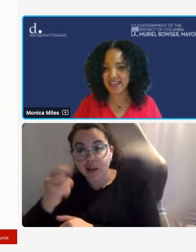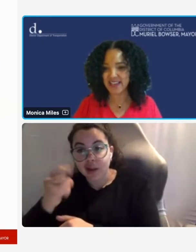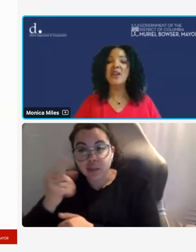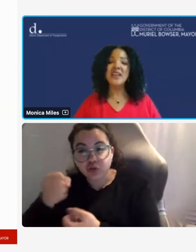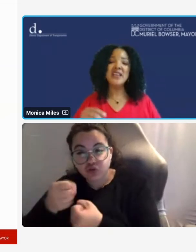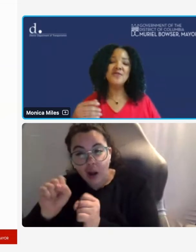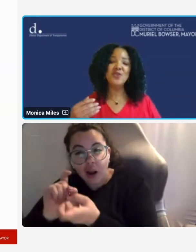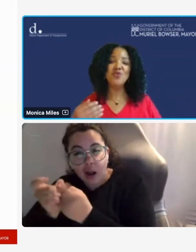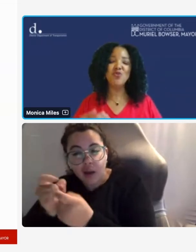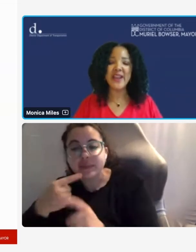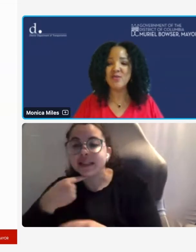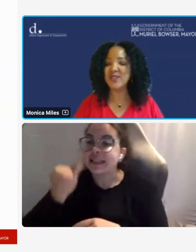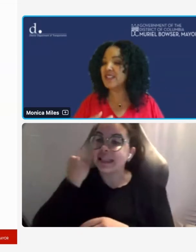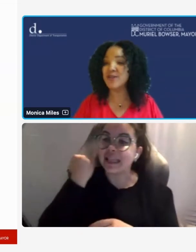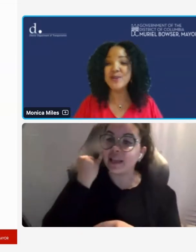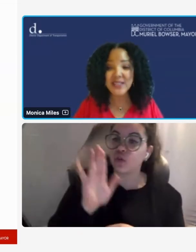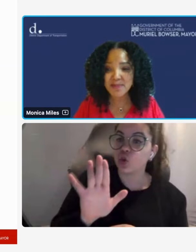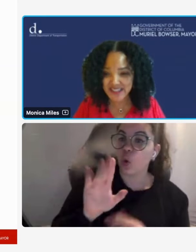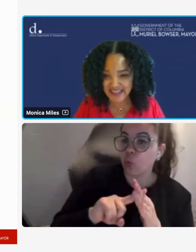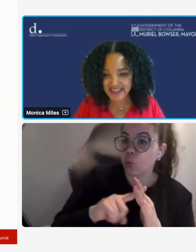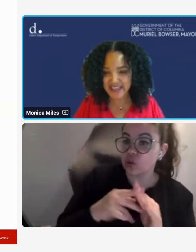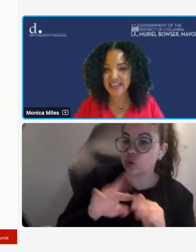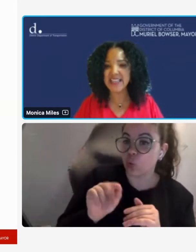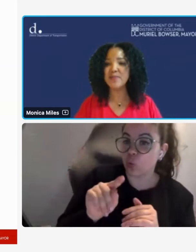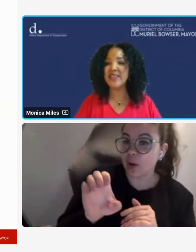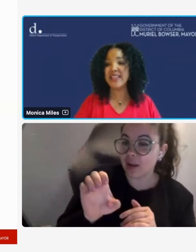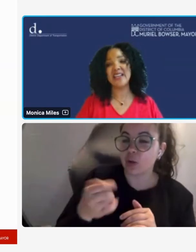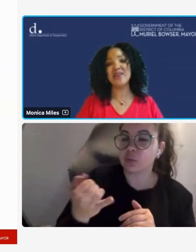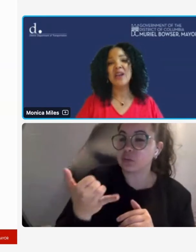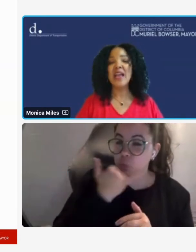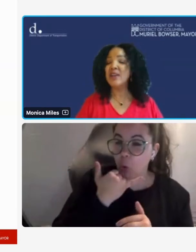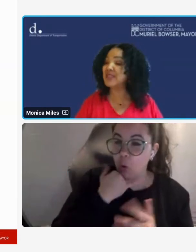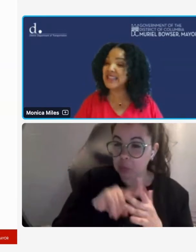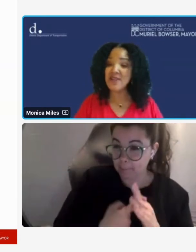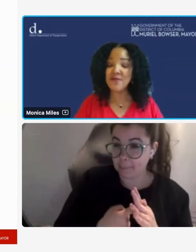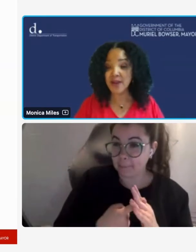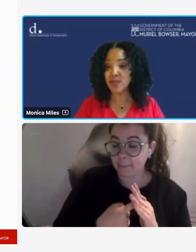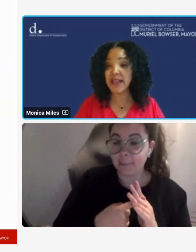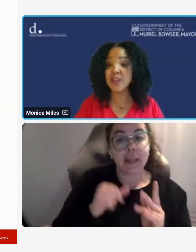about if your rate was materially misstated in the beginning and it was not far compliant